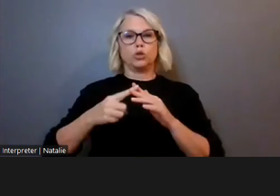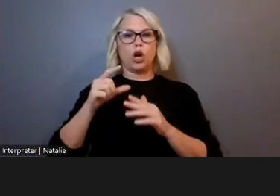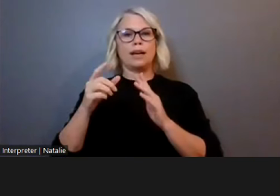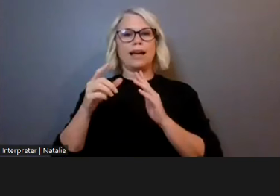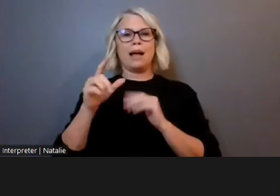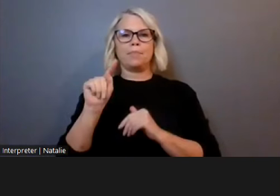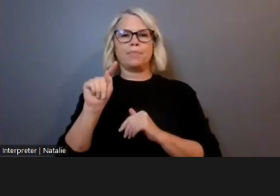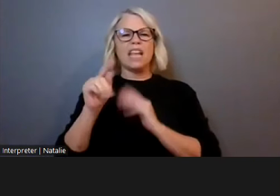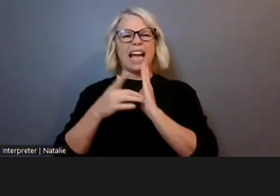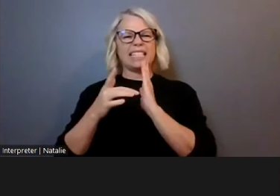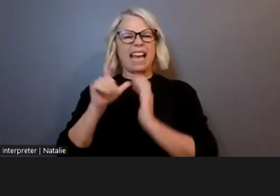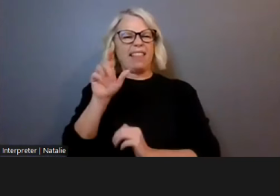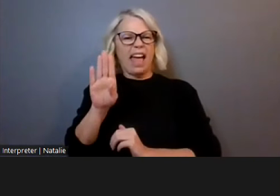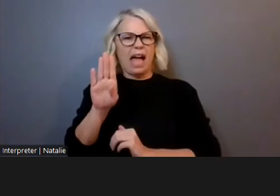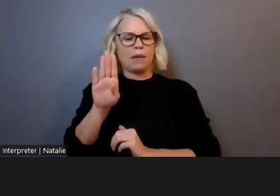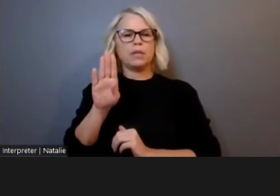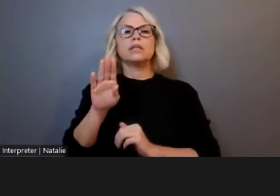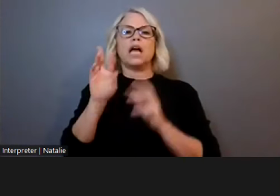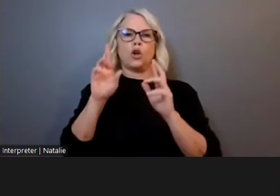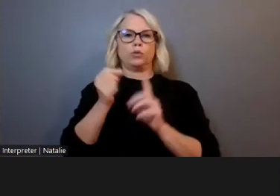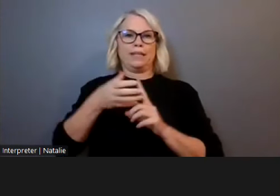and hopefully expanding that within a year or so.